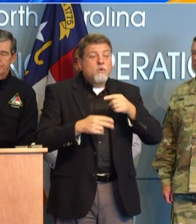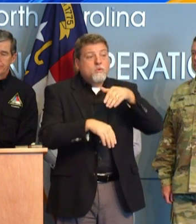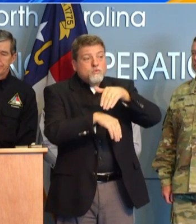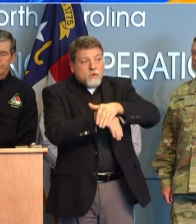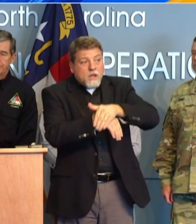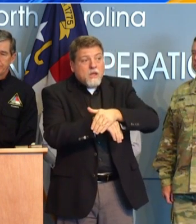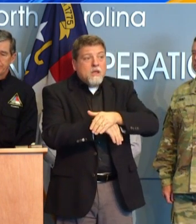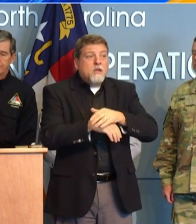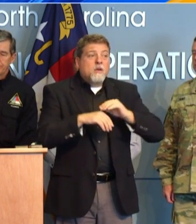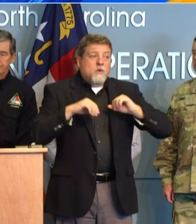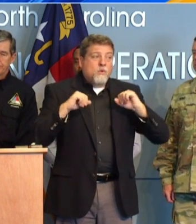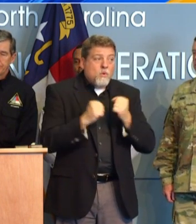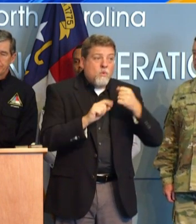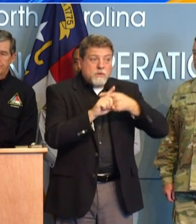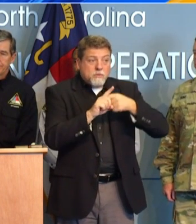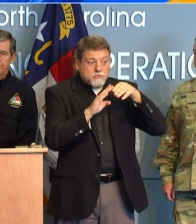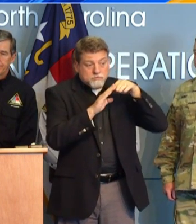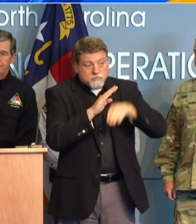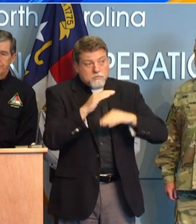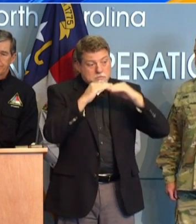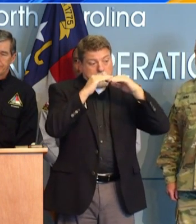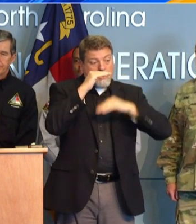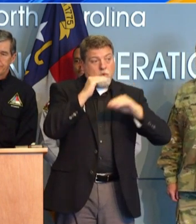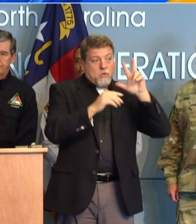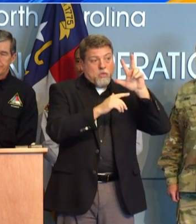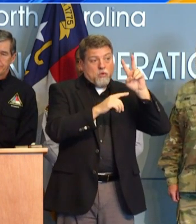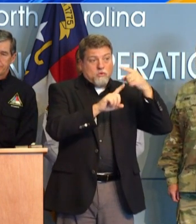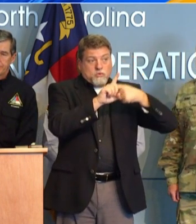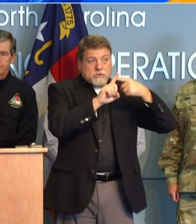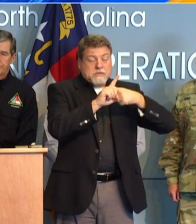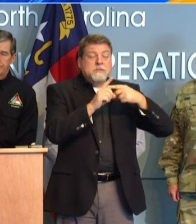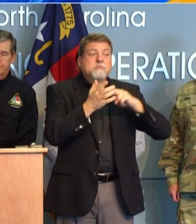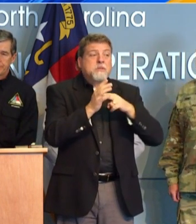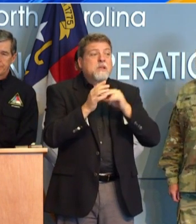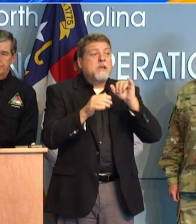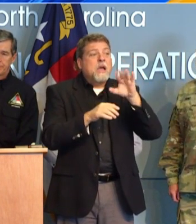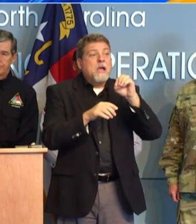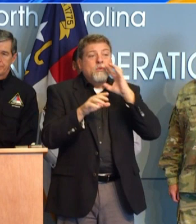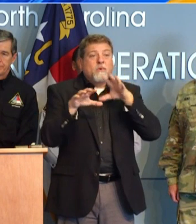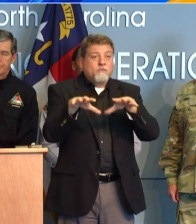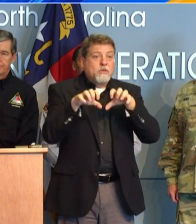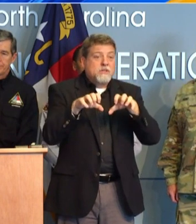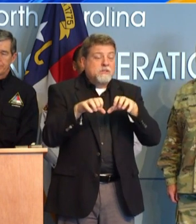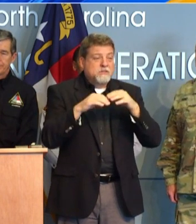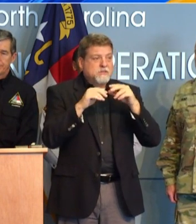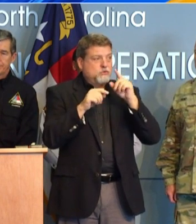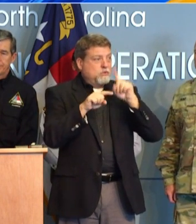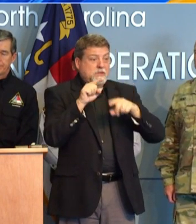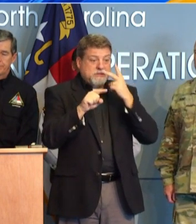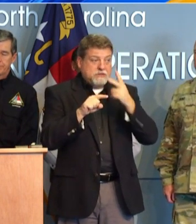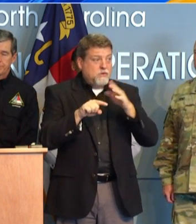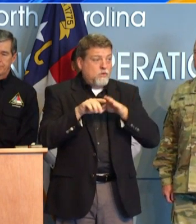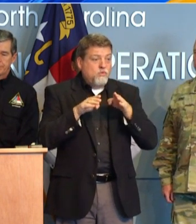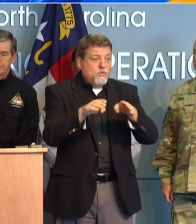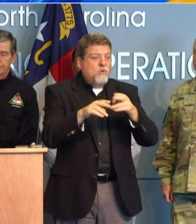BE CLEARED, AND WE WILL CONTINUE THOSE EFFORTS TOMORROW. WE ENCOURAGE PEOPLE TO BE CAUTIOUS WITH DRIVING TONIGHT AND EARLY TOMORROW AS THE GOVERNOR STATED.